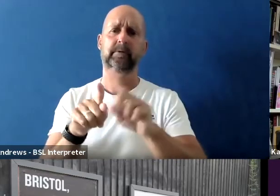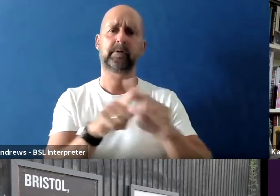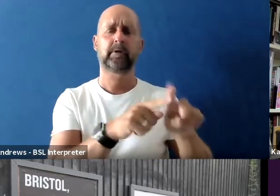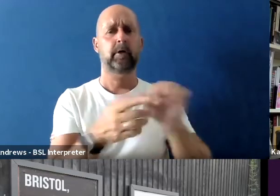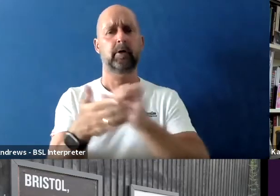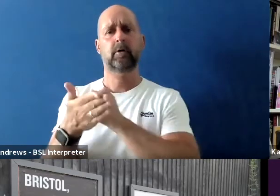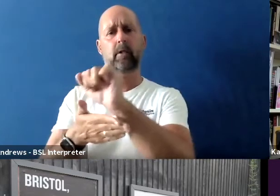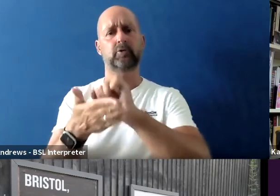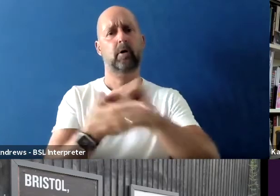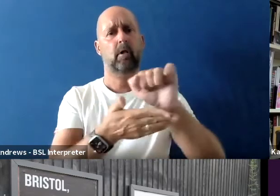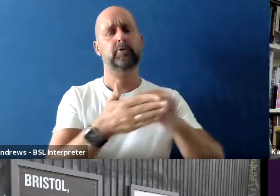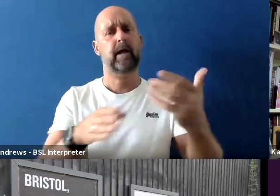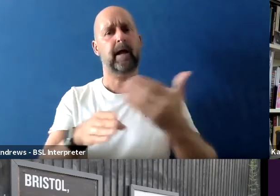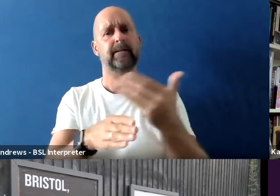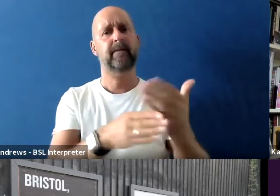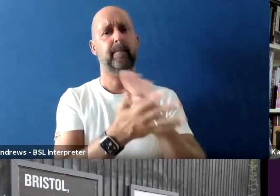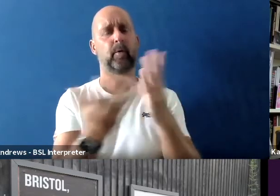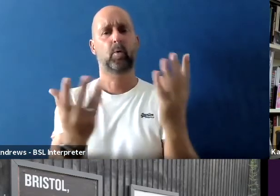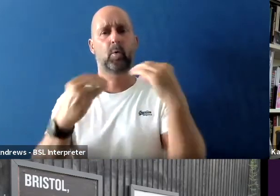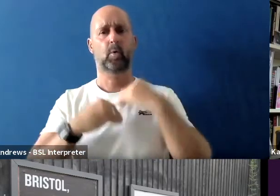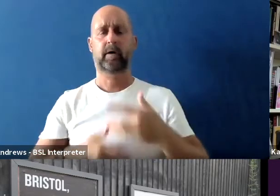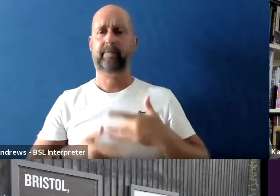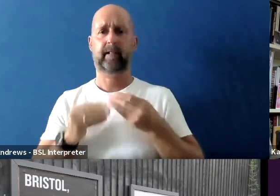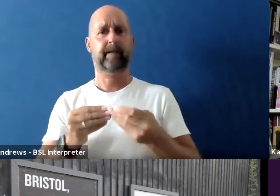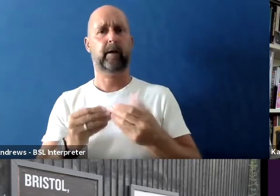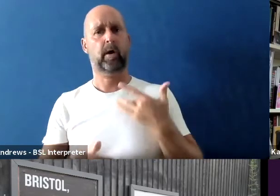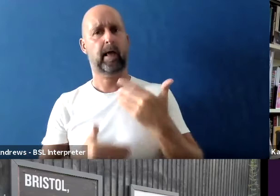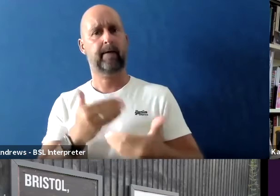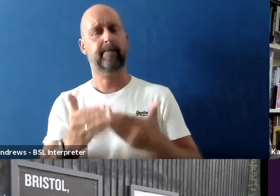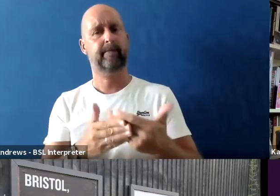bring meaning to people’s lives and exert powerful impacts on our society.